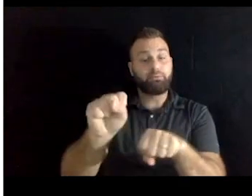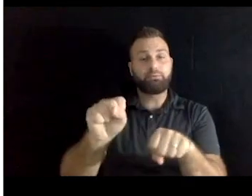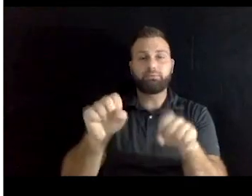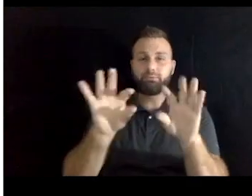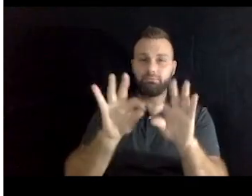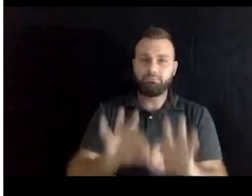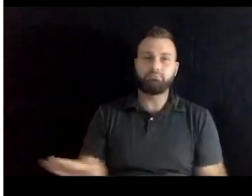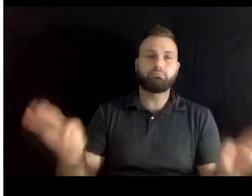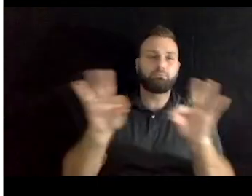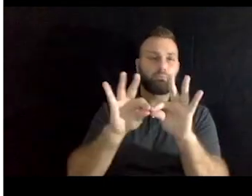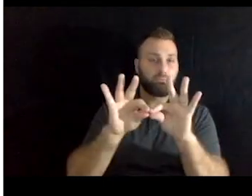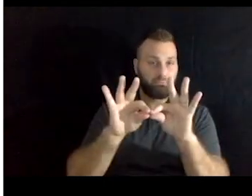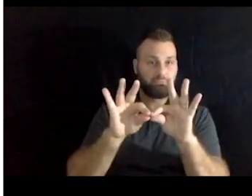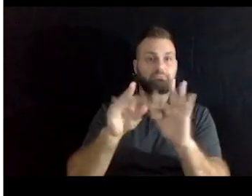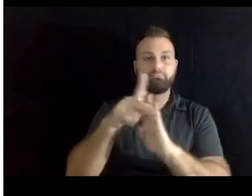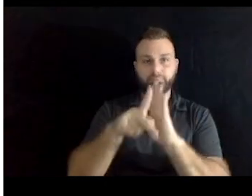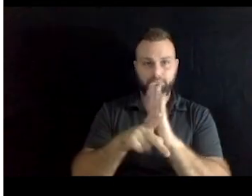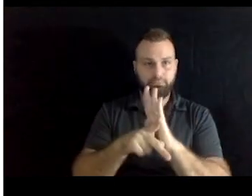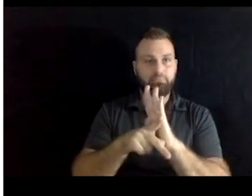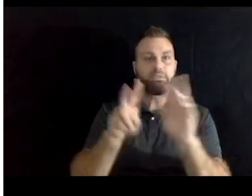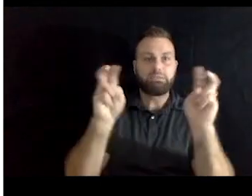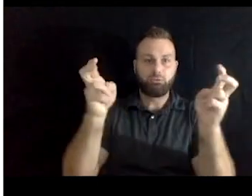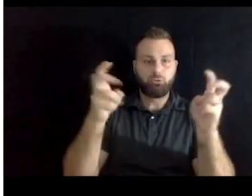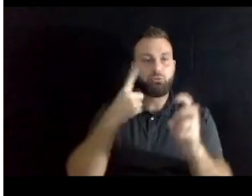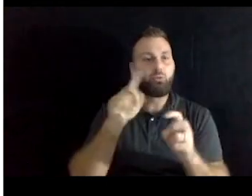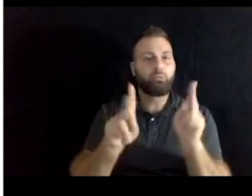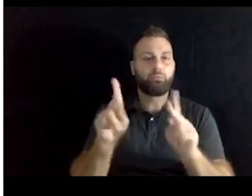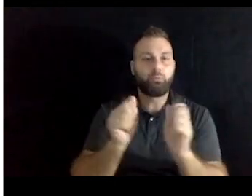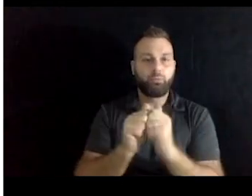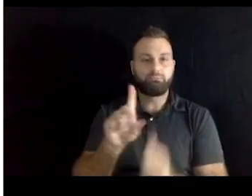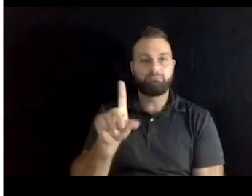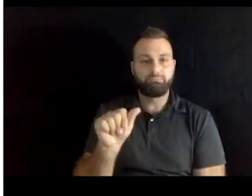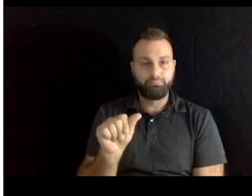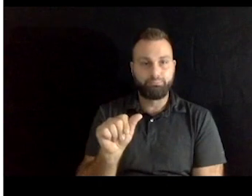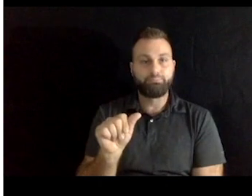policy issue for people with disabilities. Getting people to getting people